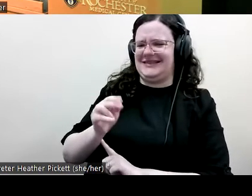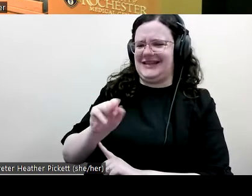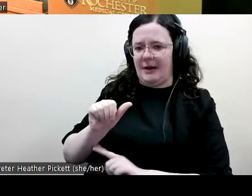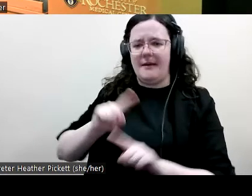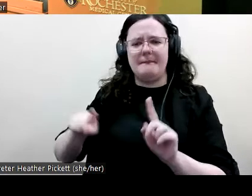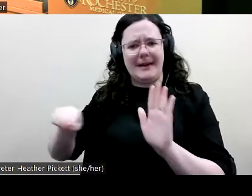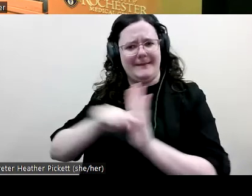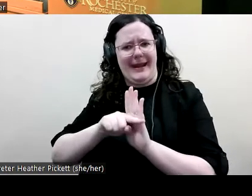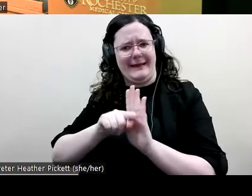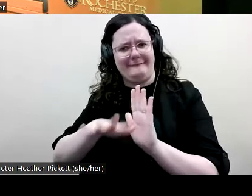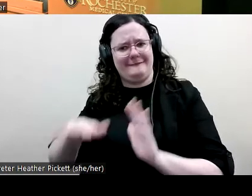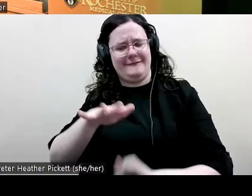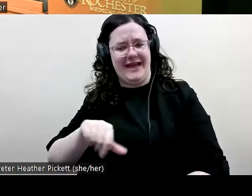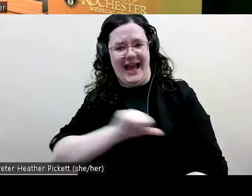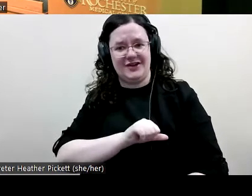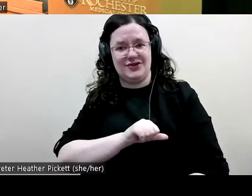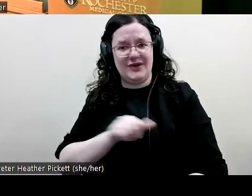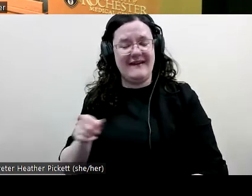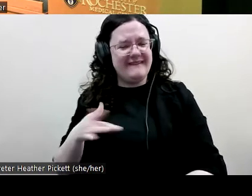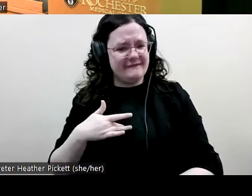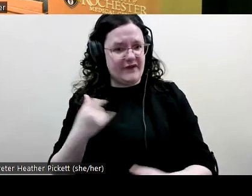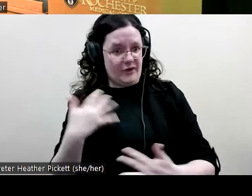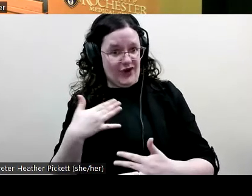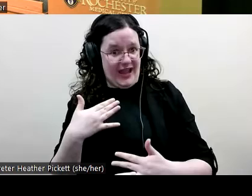people are going to think and are they going to blame you in some way right for your kids